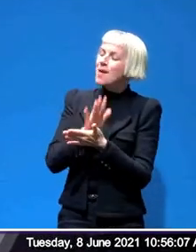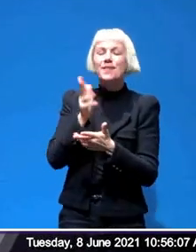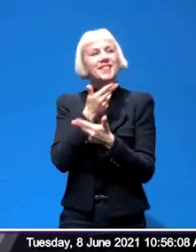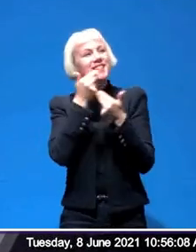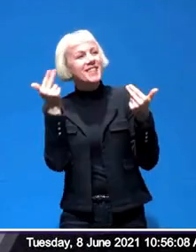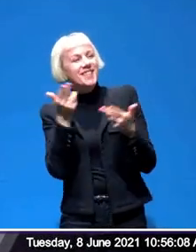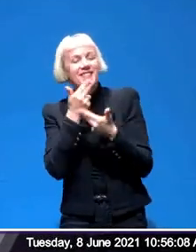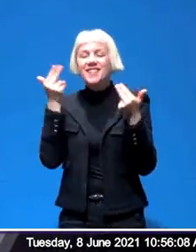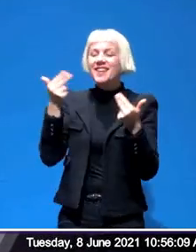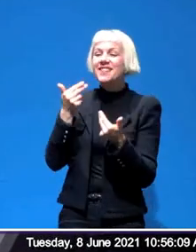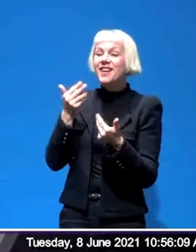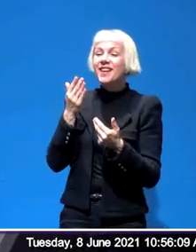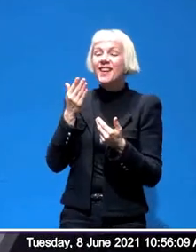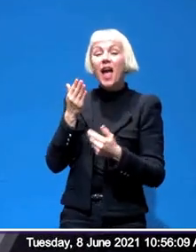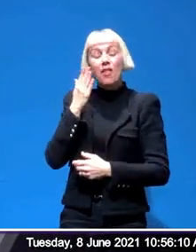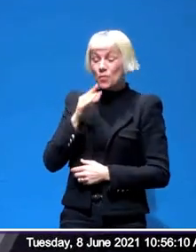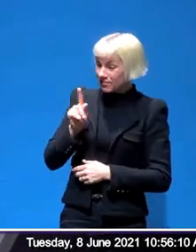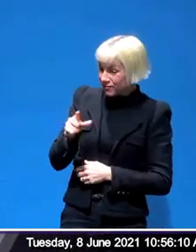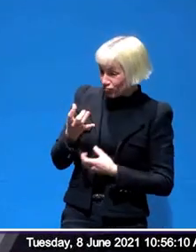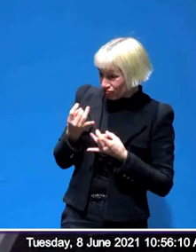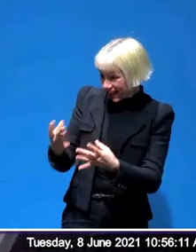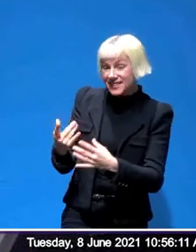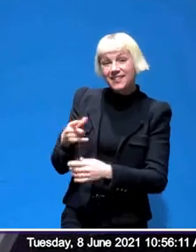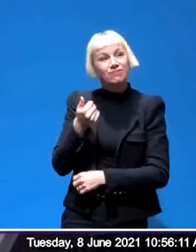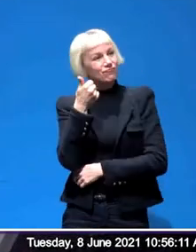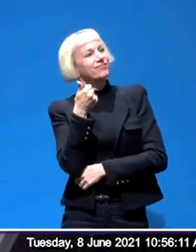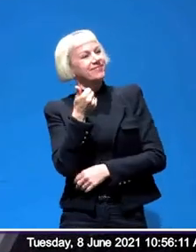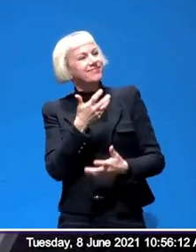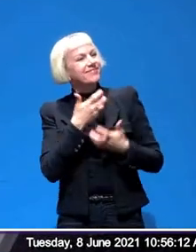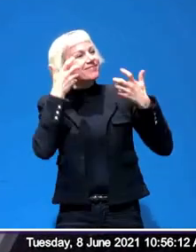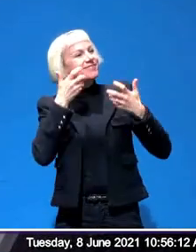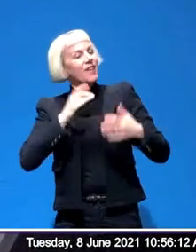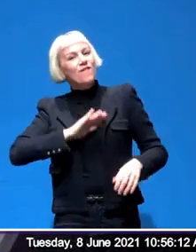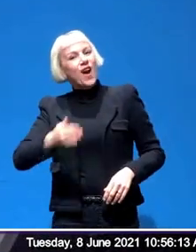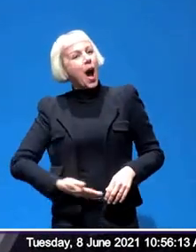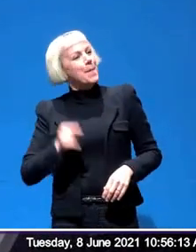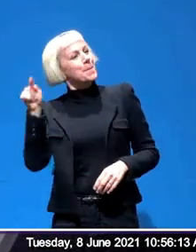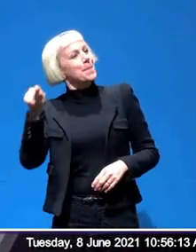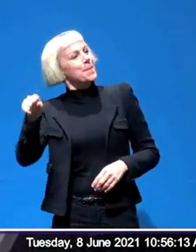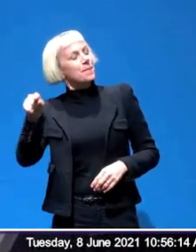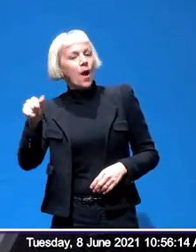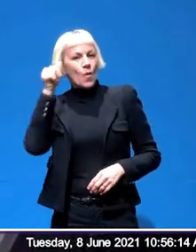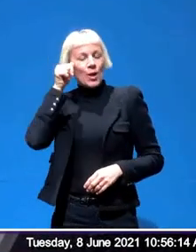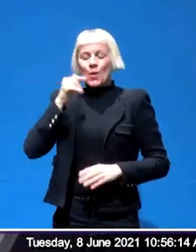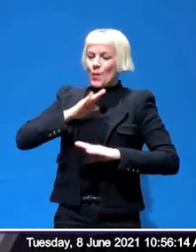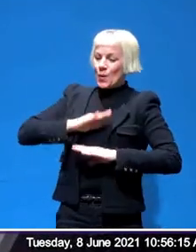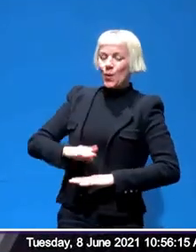Graham asked Daniel where he was going and Daniel replied with a smile "Farm", so we knew he was going to be okay there.